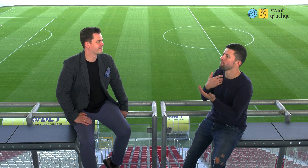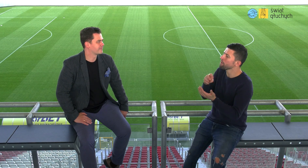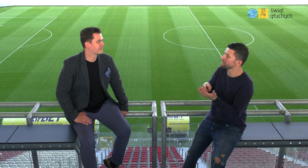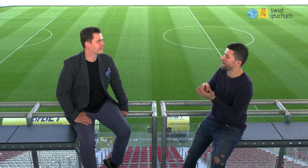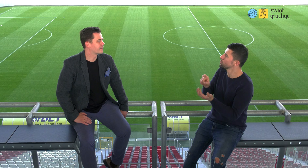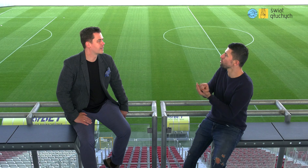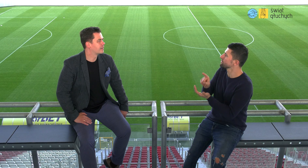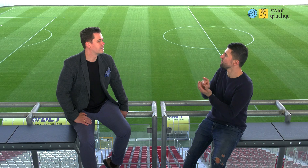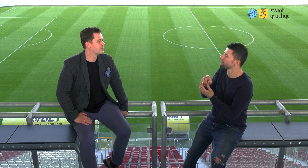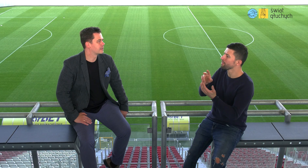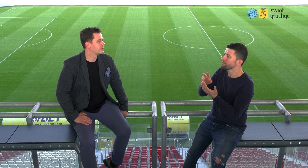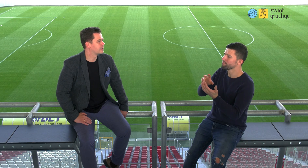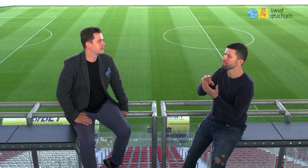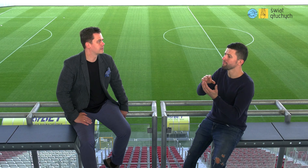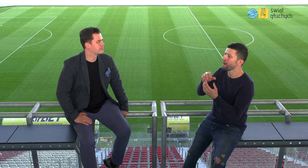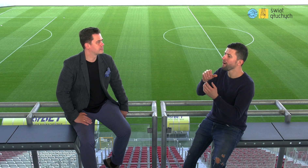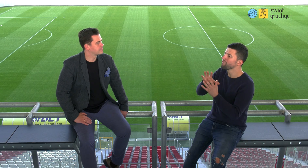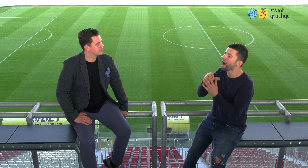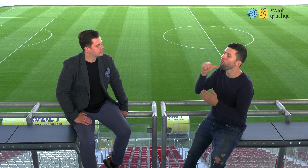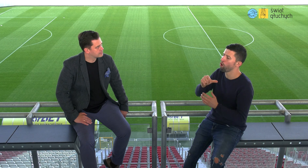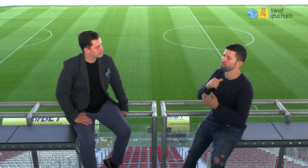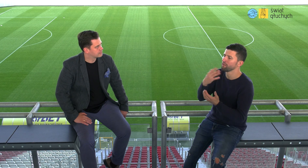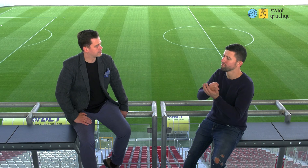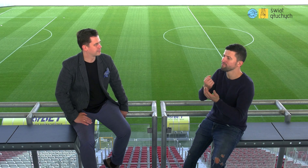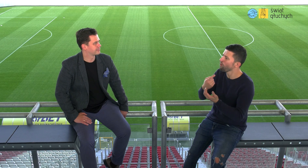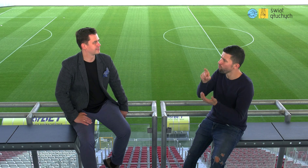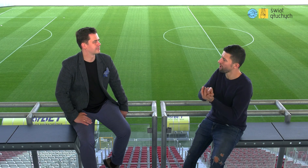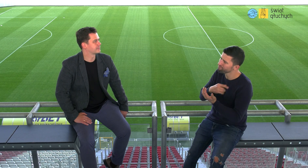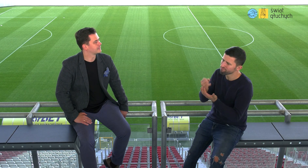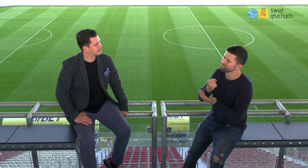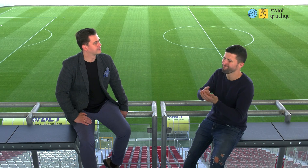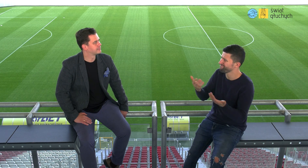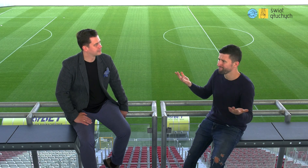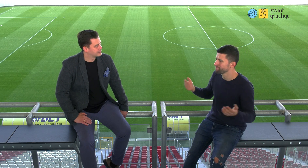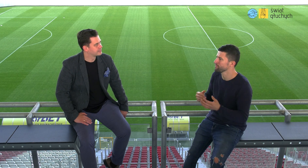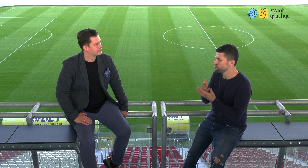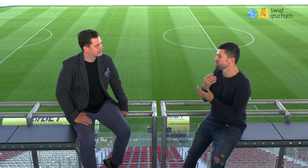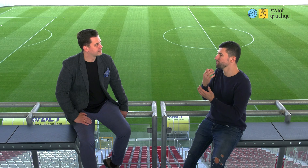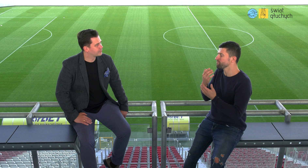I missed the success At the European Championships. Unfortunately, I didn't make it.